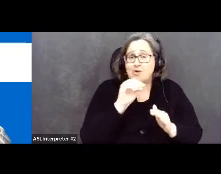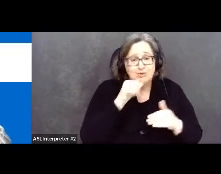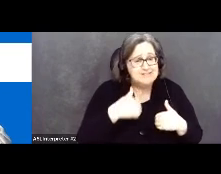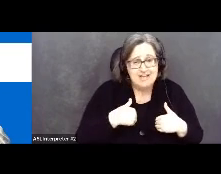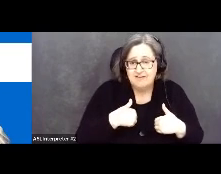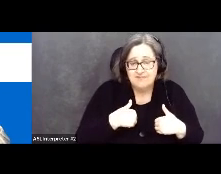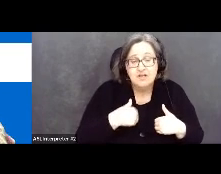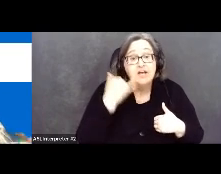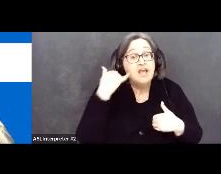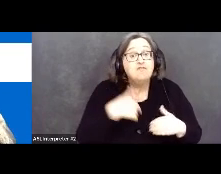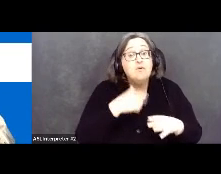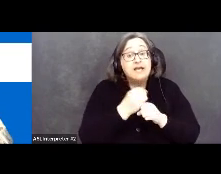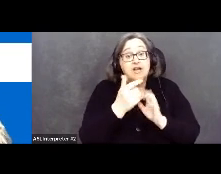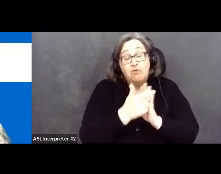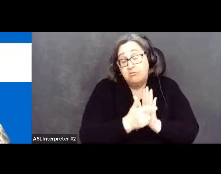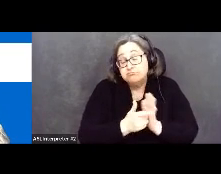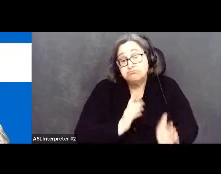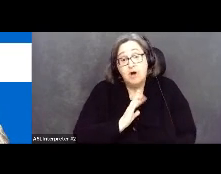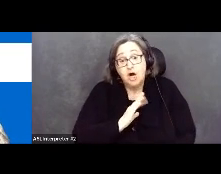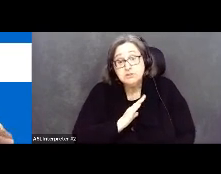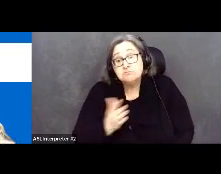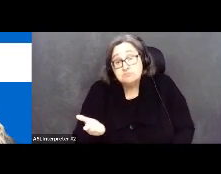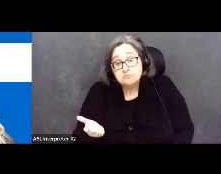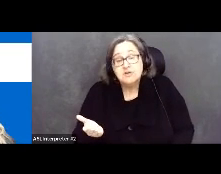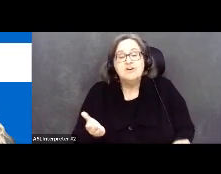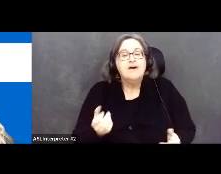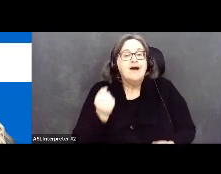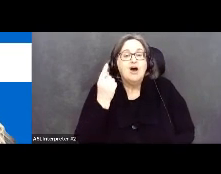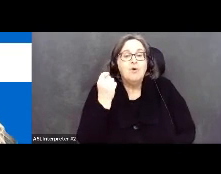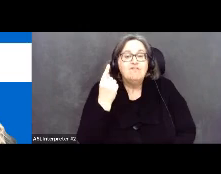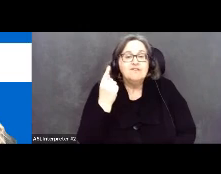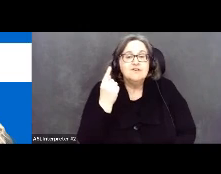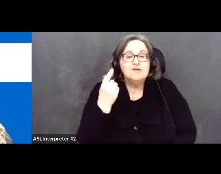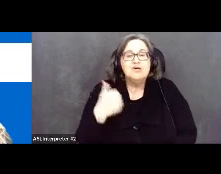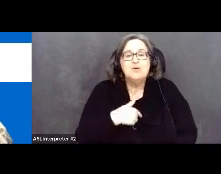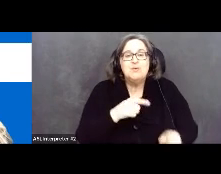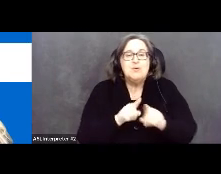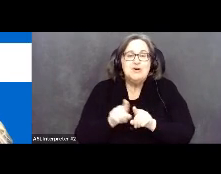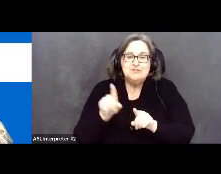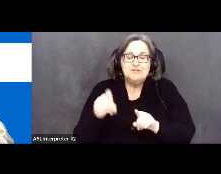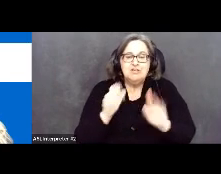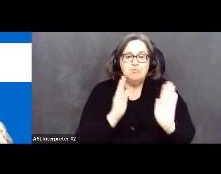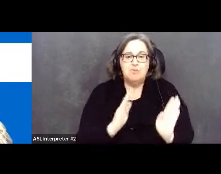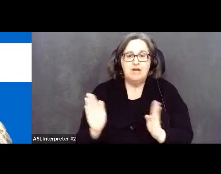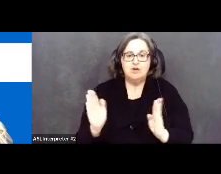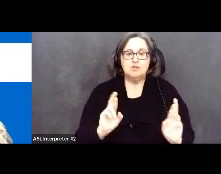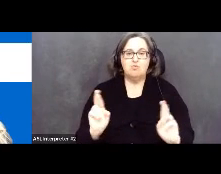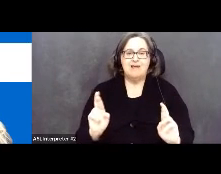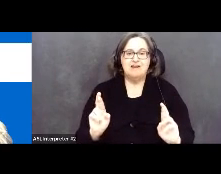If we get it, that would be awesome. However, we also need to be prepared if we don't